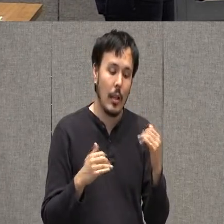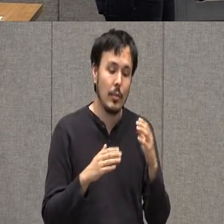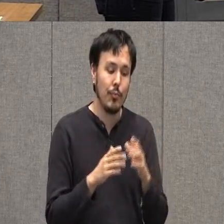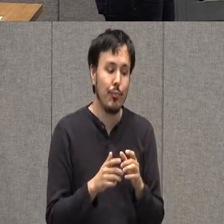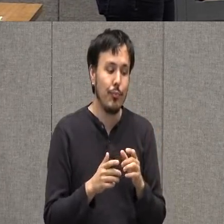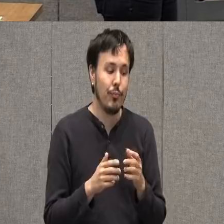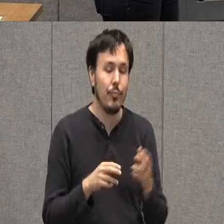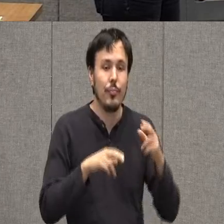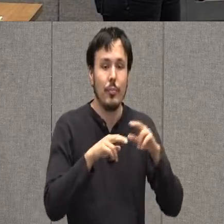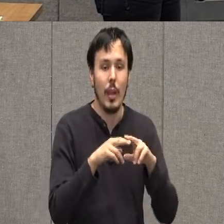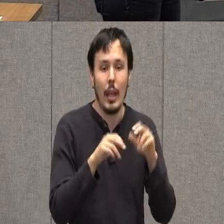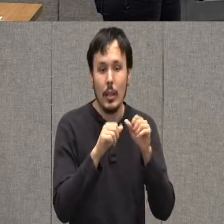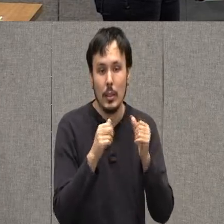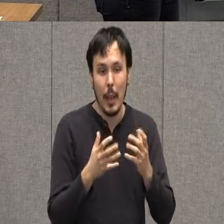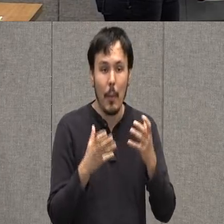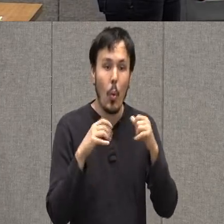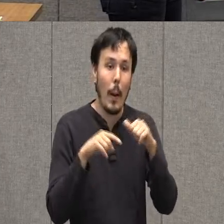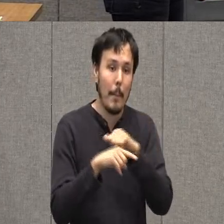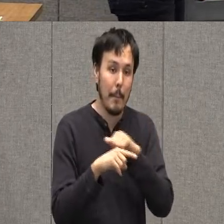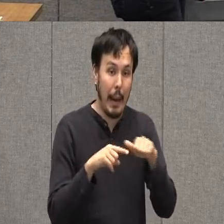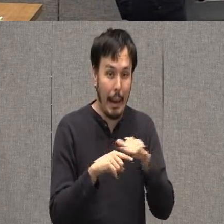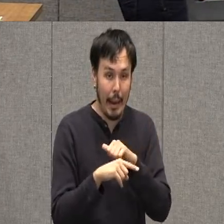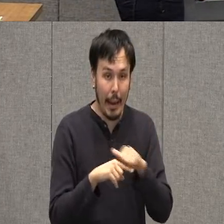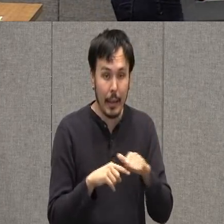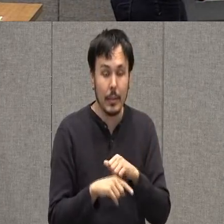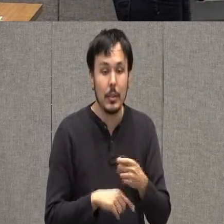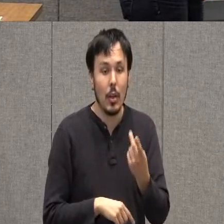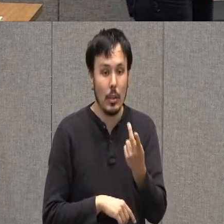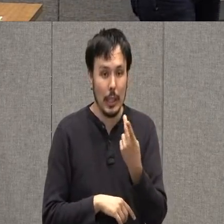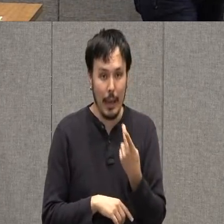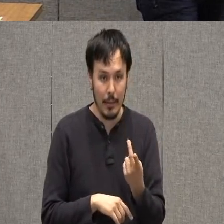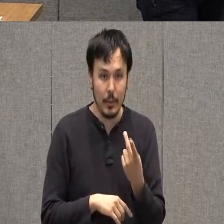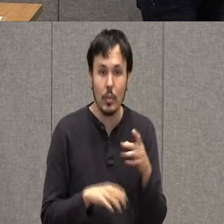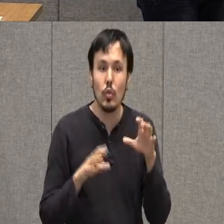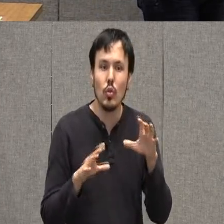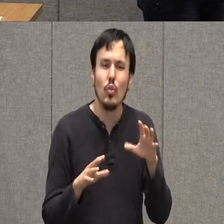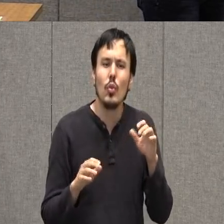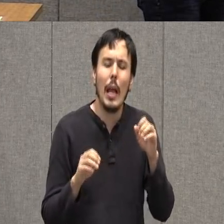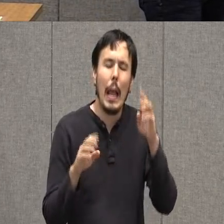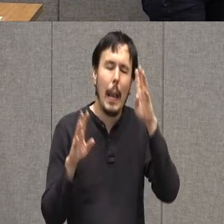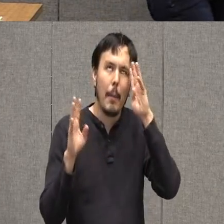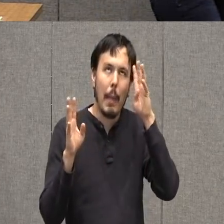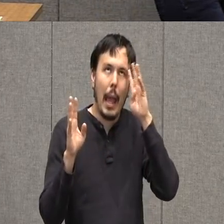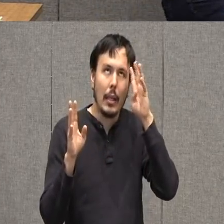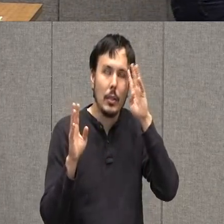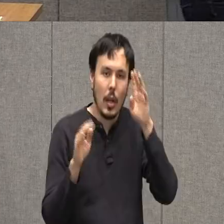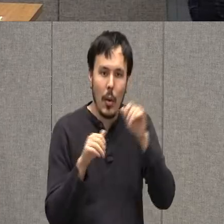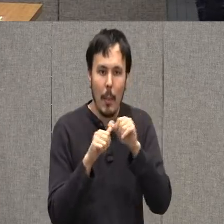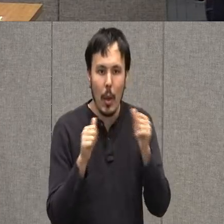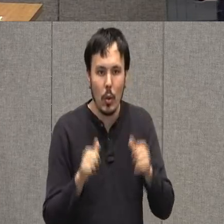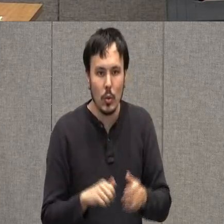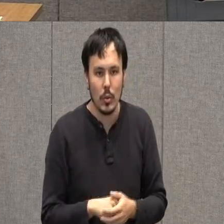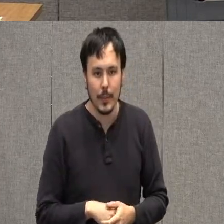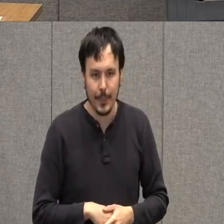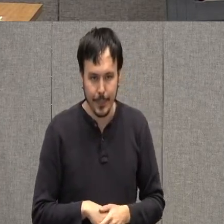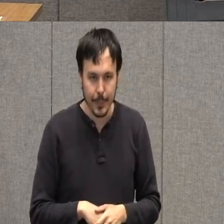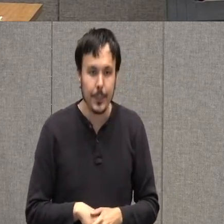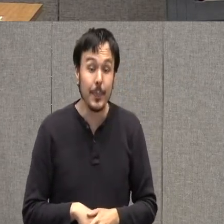I want us to get some practice doing this. So let's do an imaginary pose. An imaginary pose? An imaginary pose.